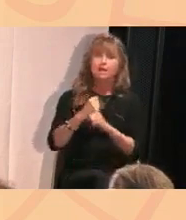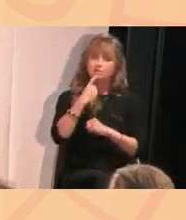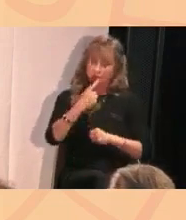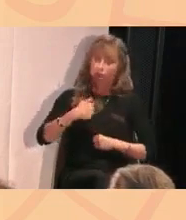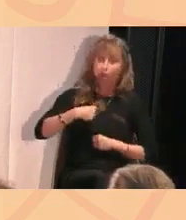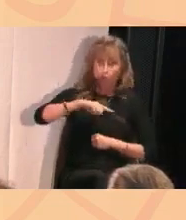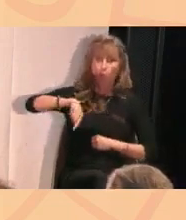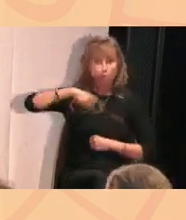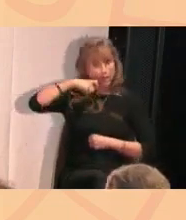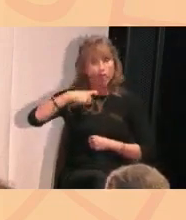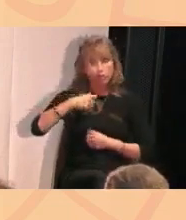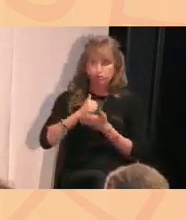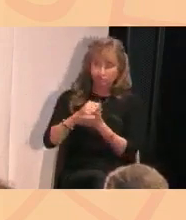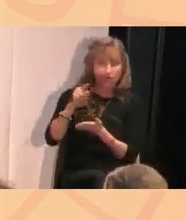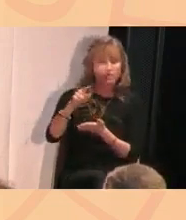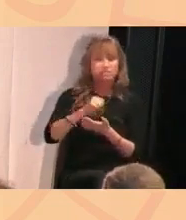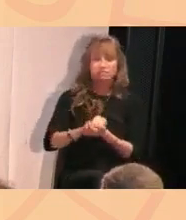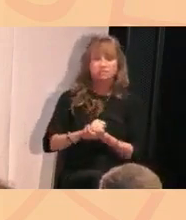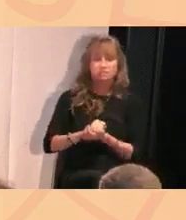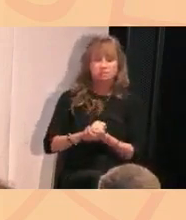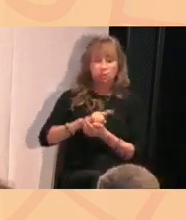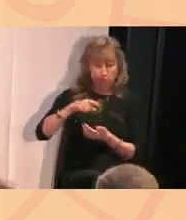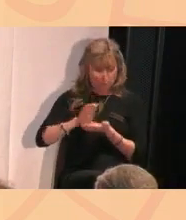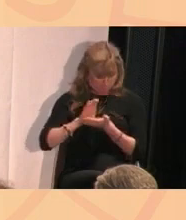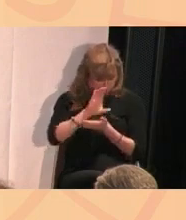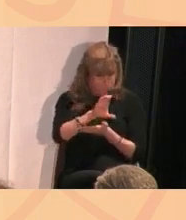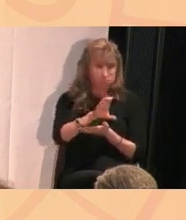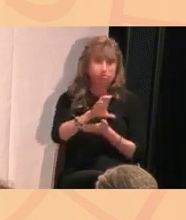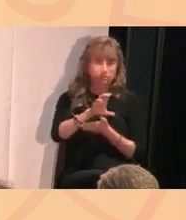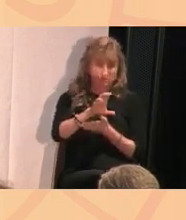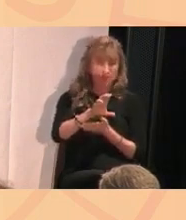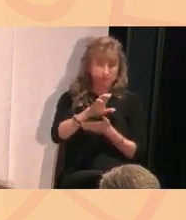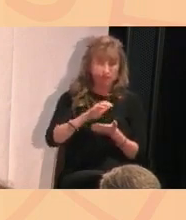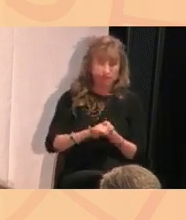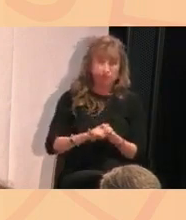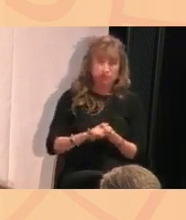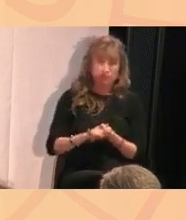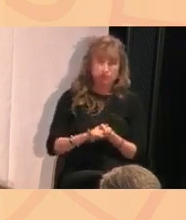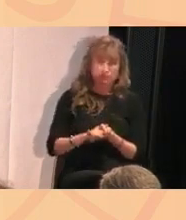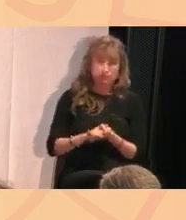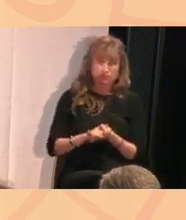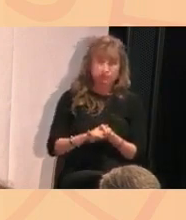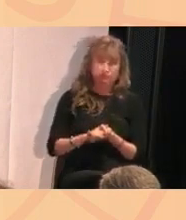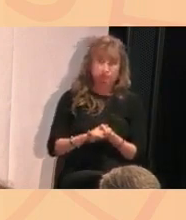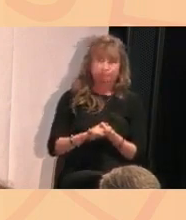celebrations and about how did it end up in the art gallery. Because the art gallery just immediately said,